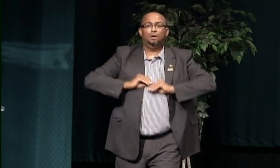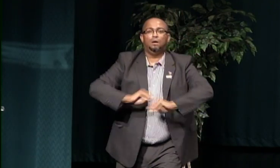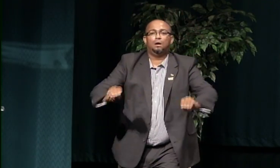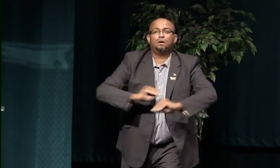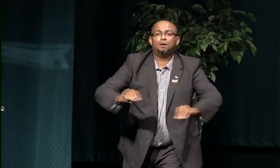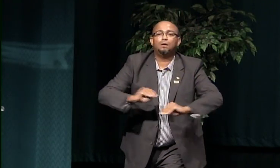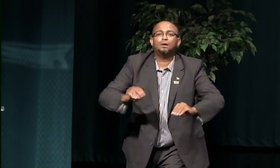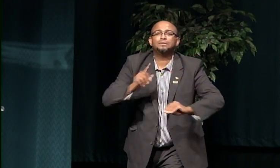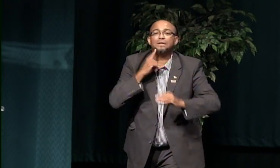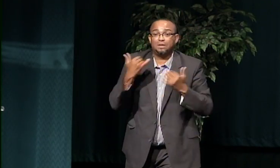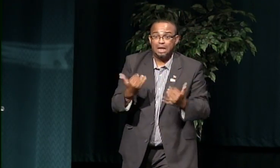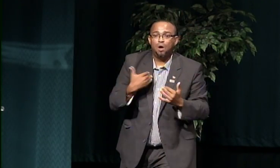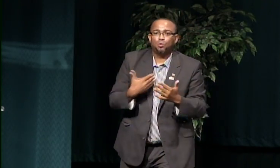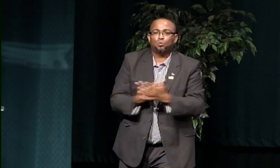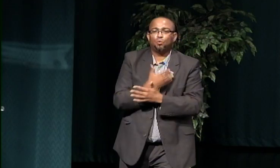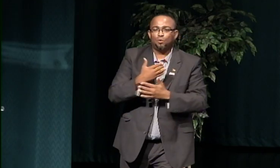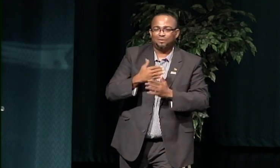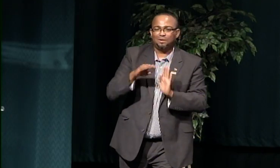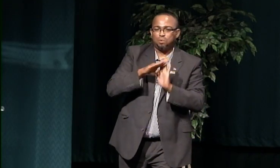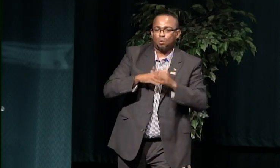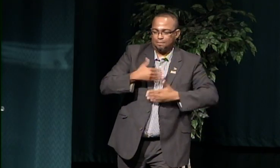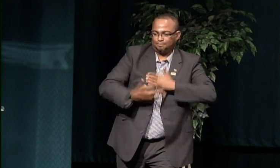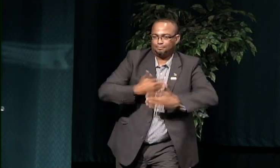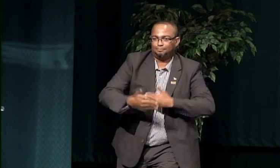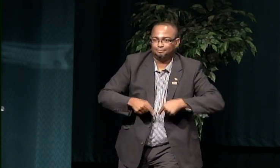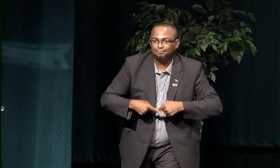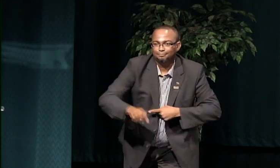What we have learned from W.F.D.